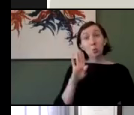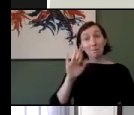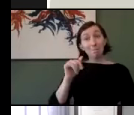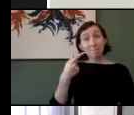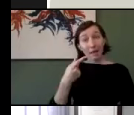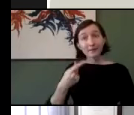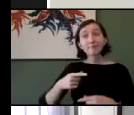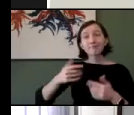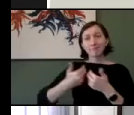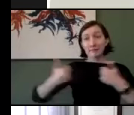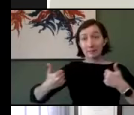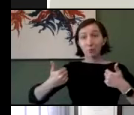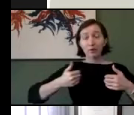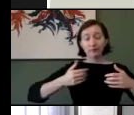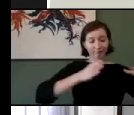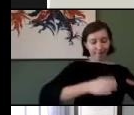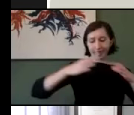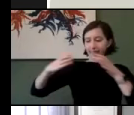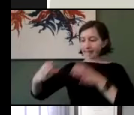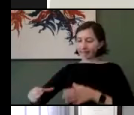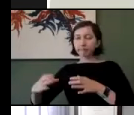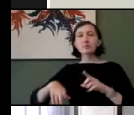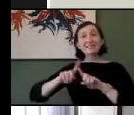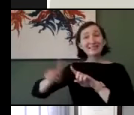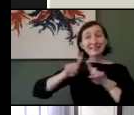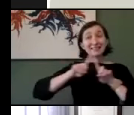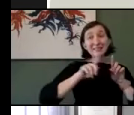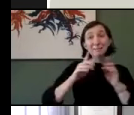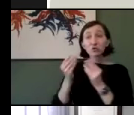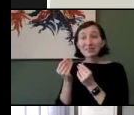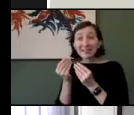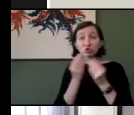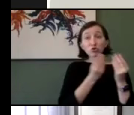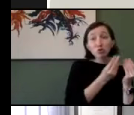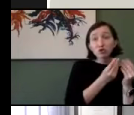or containers to separate clean from dirty masks.